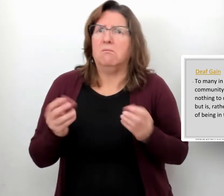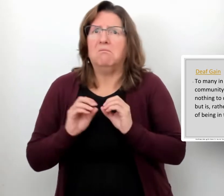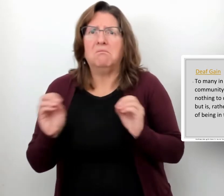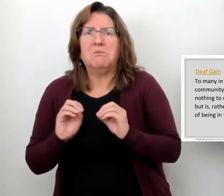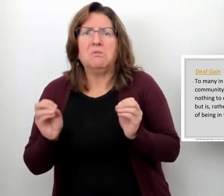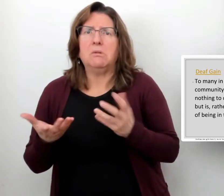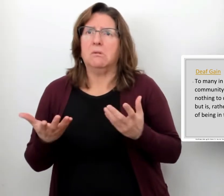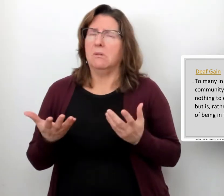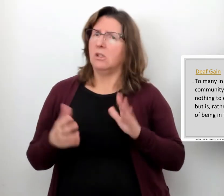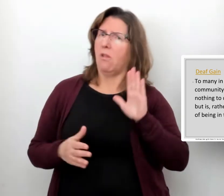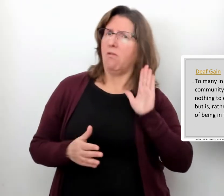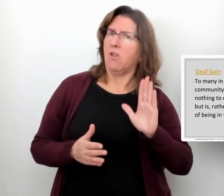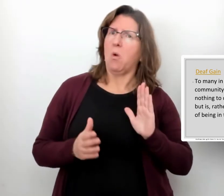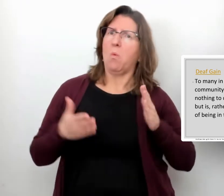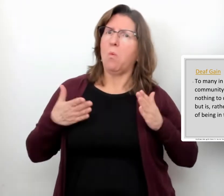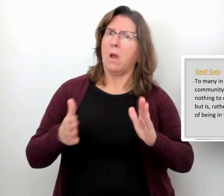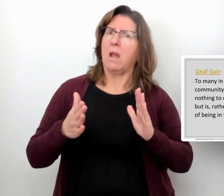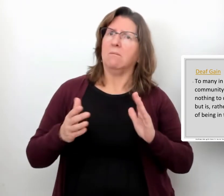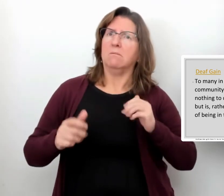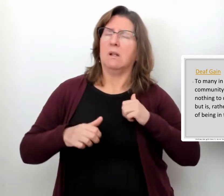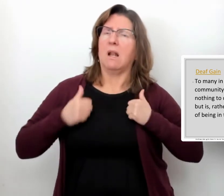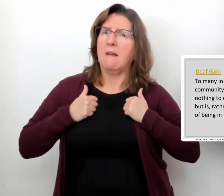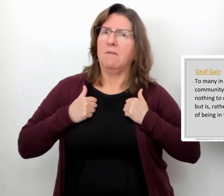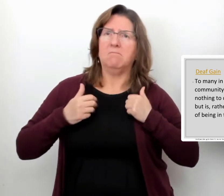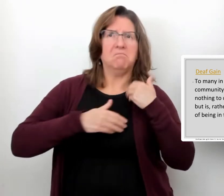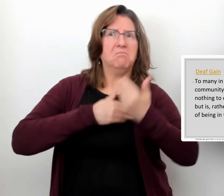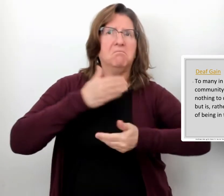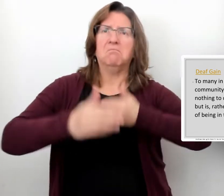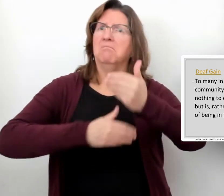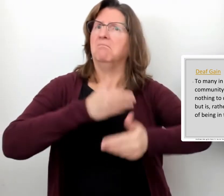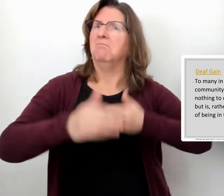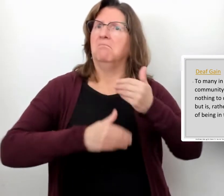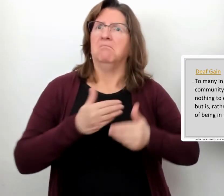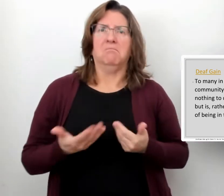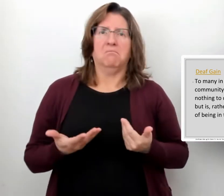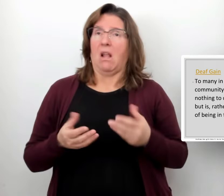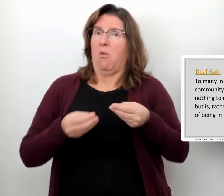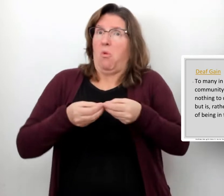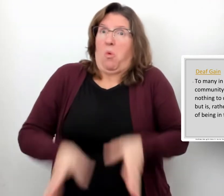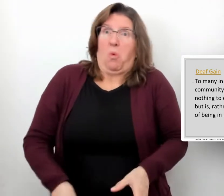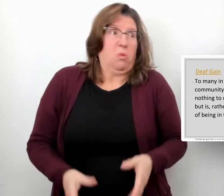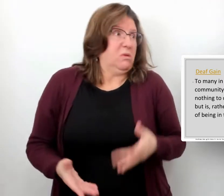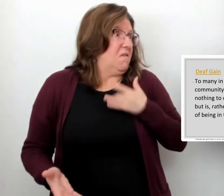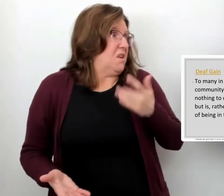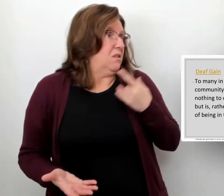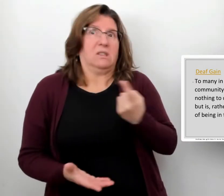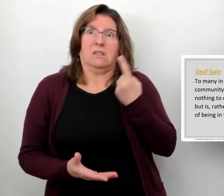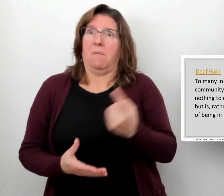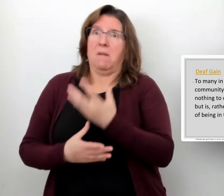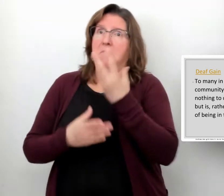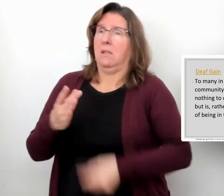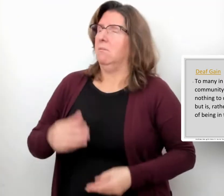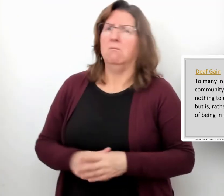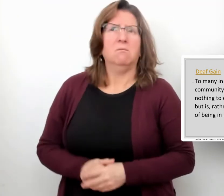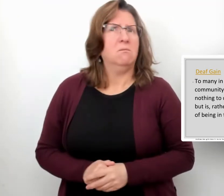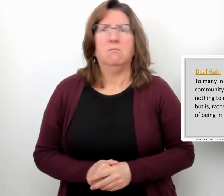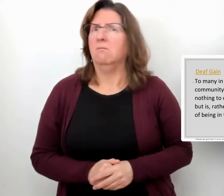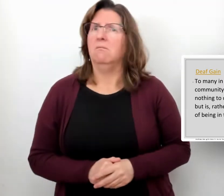To many in the deaf community being deaf has NOTHING to do with loss, but it is rather a distinct way of being in the world.